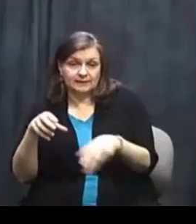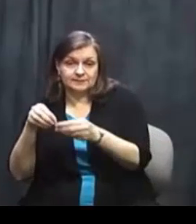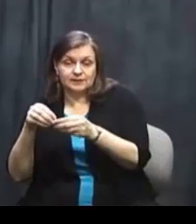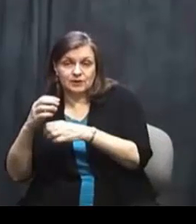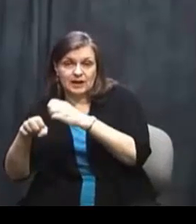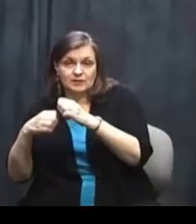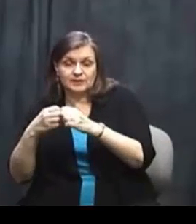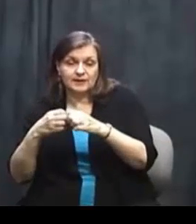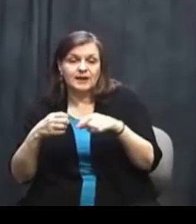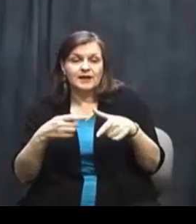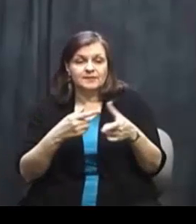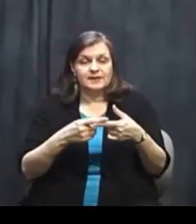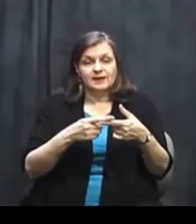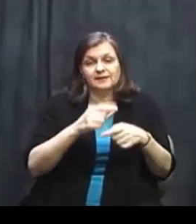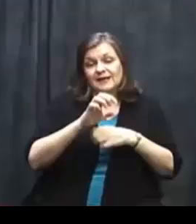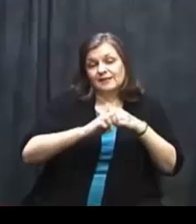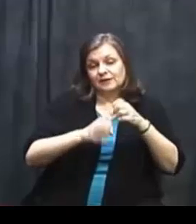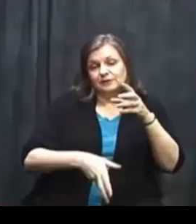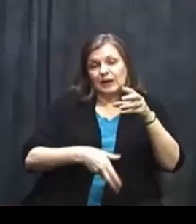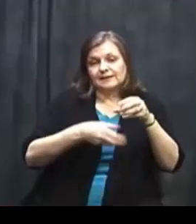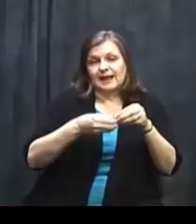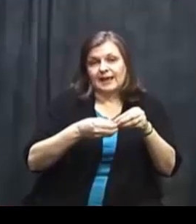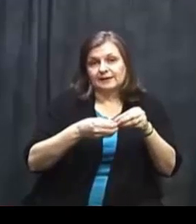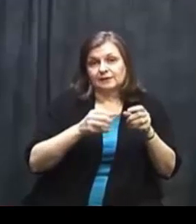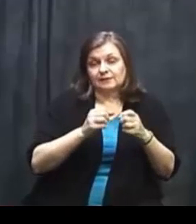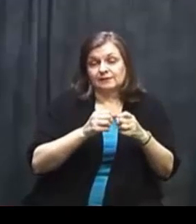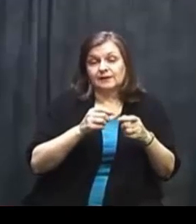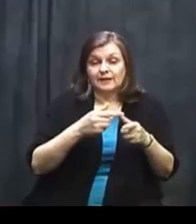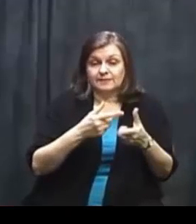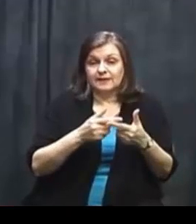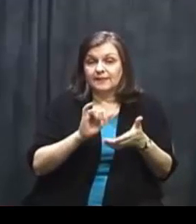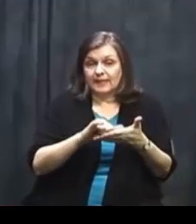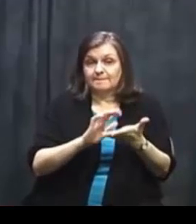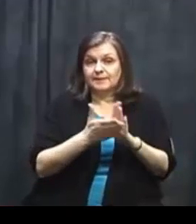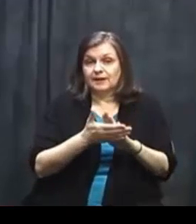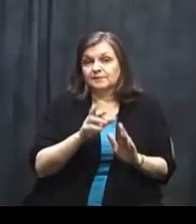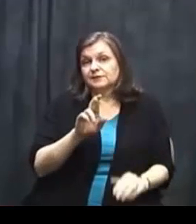its charge will actually be reduced-- correct??